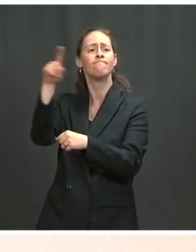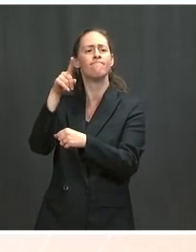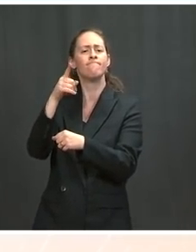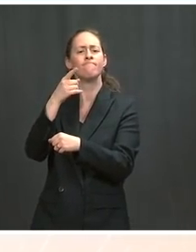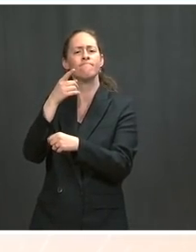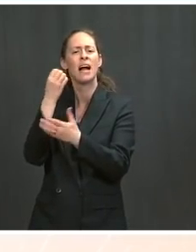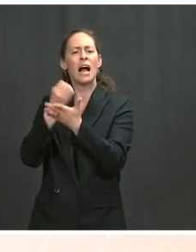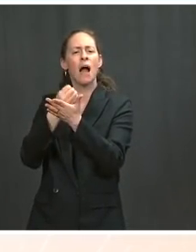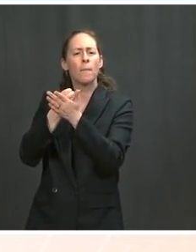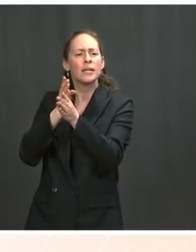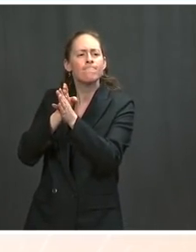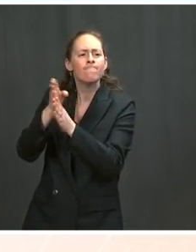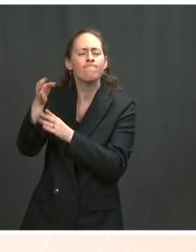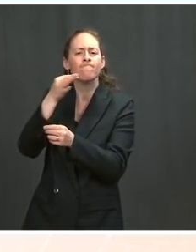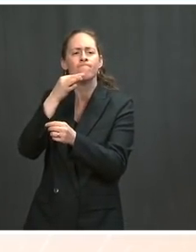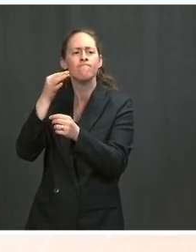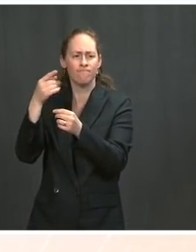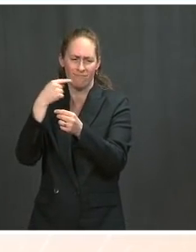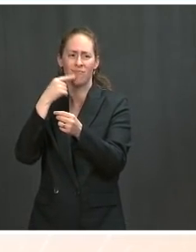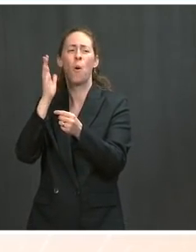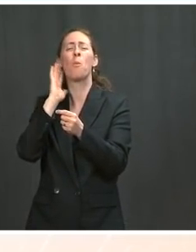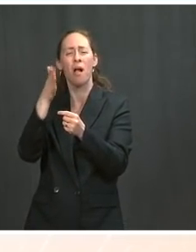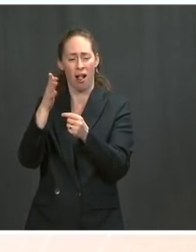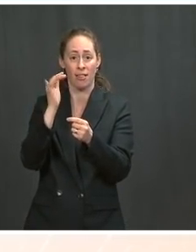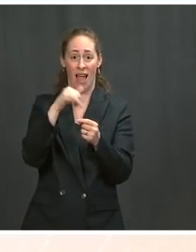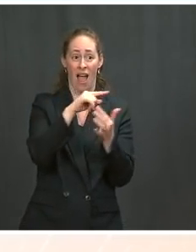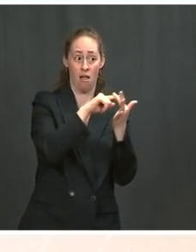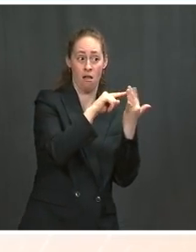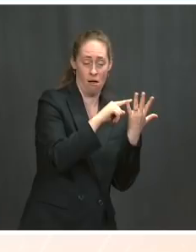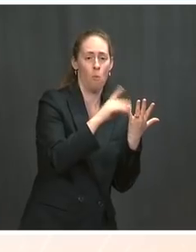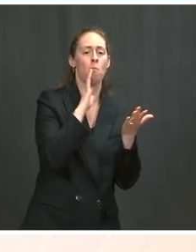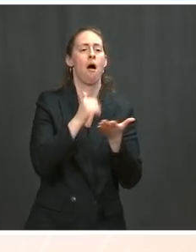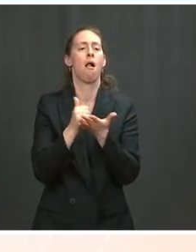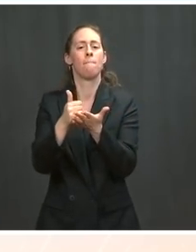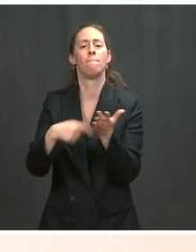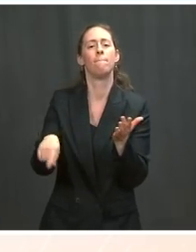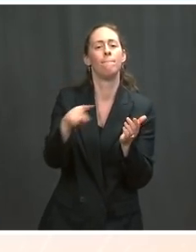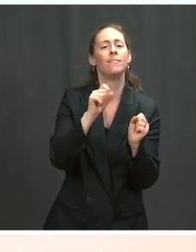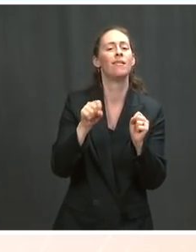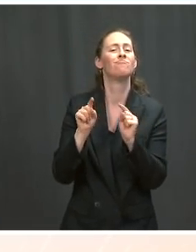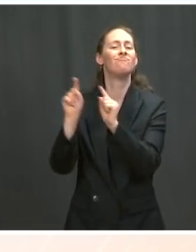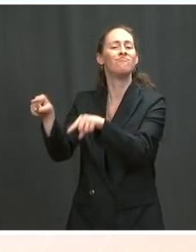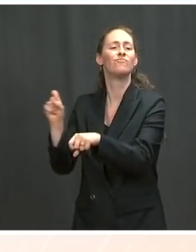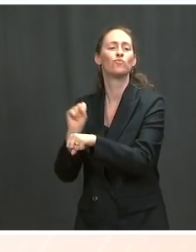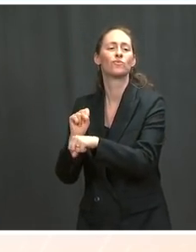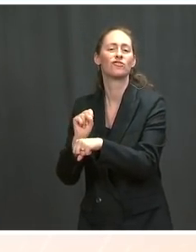There's more we need to do, but it's both. Right? So it doesn't impact the fact that we still need to do